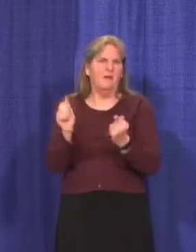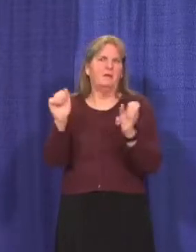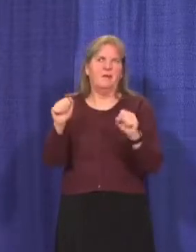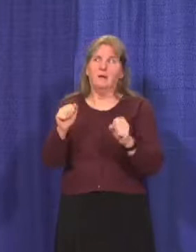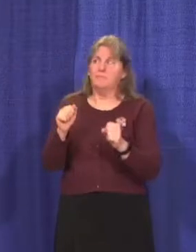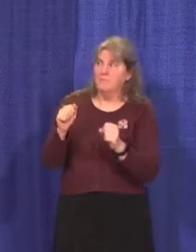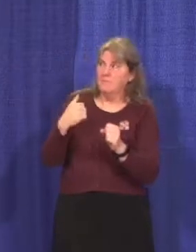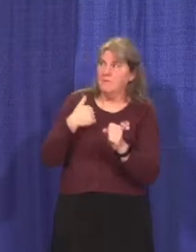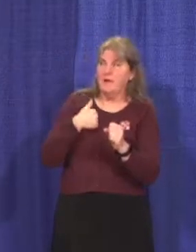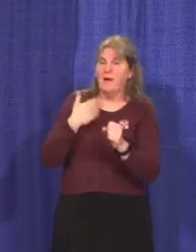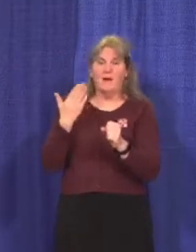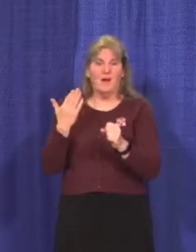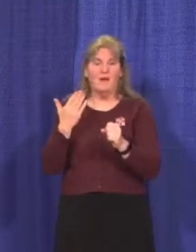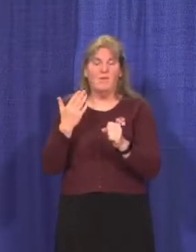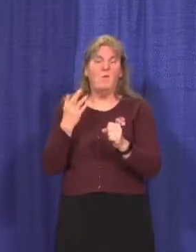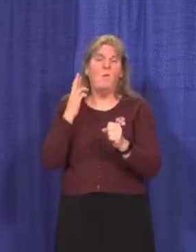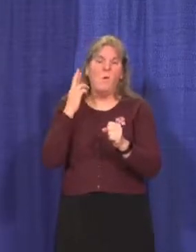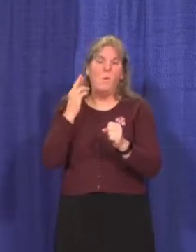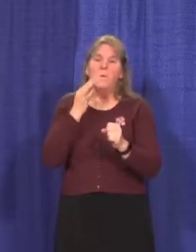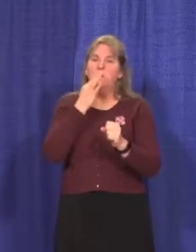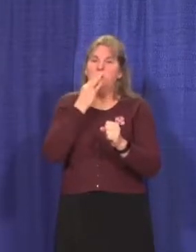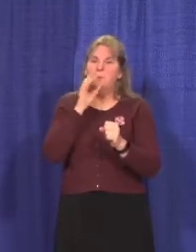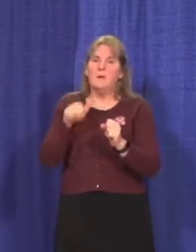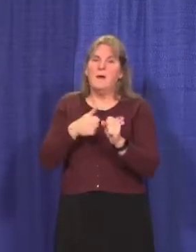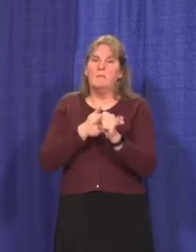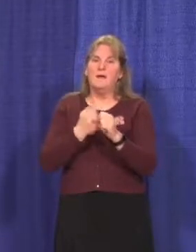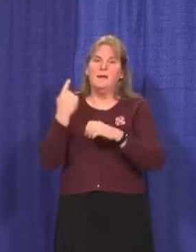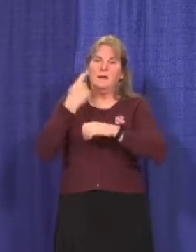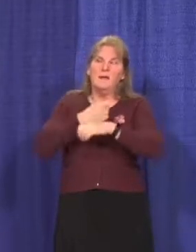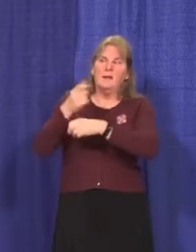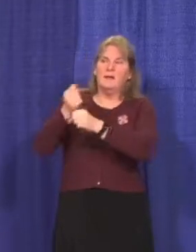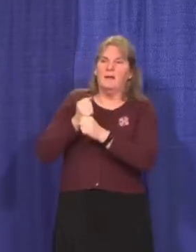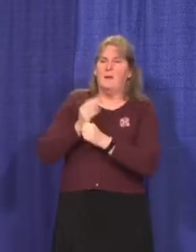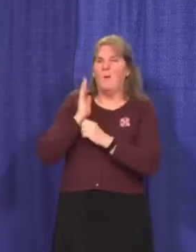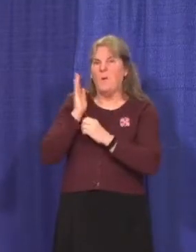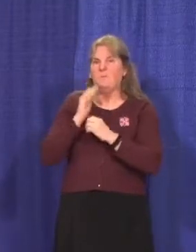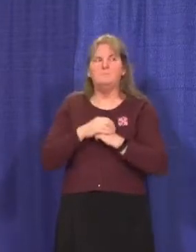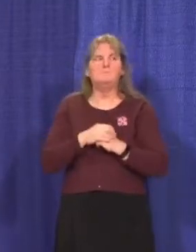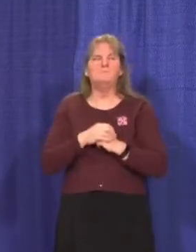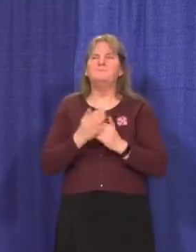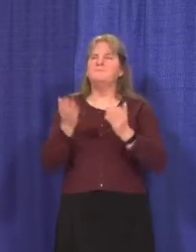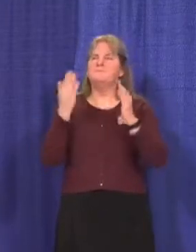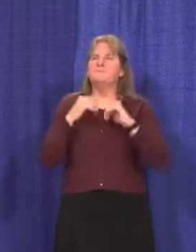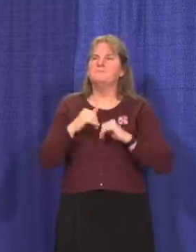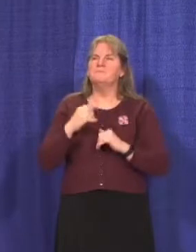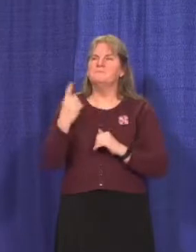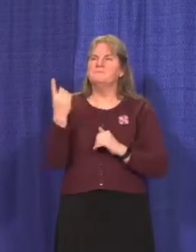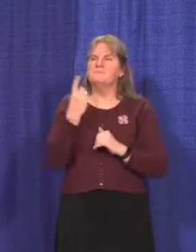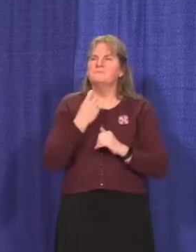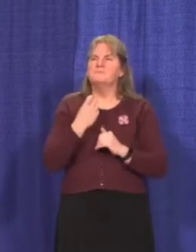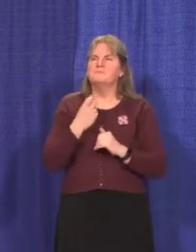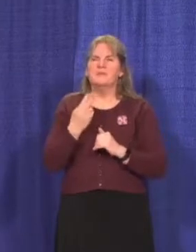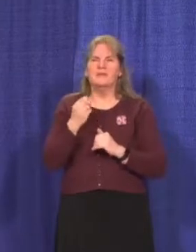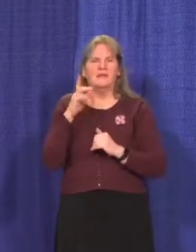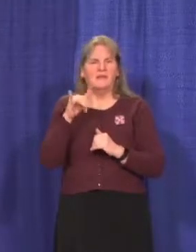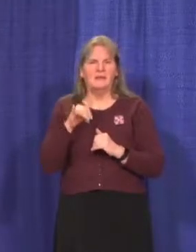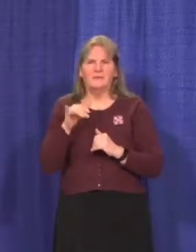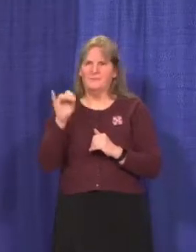times very soon. Pat: Next question?